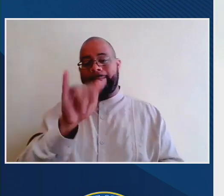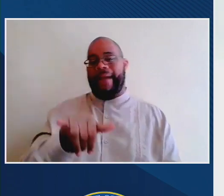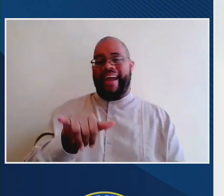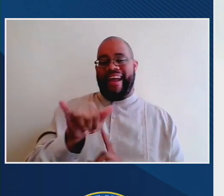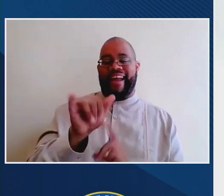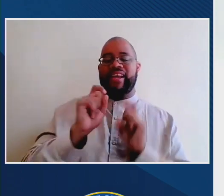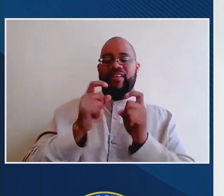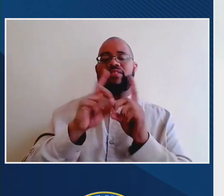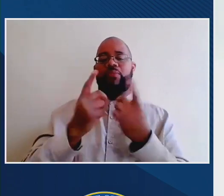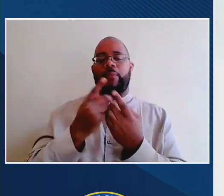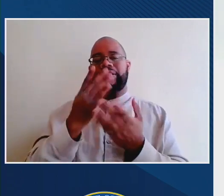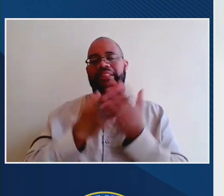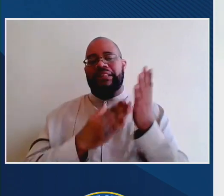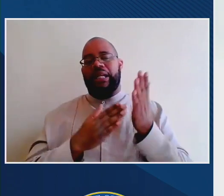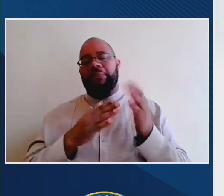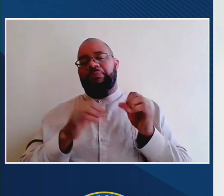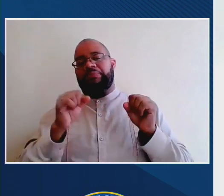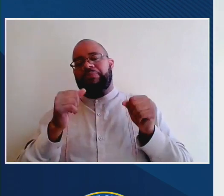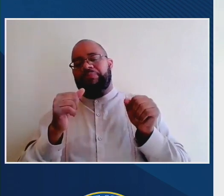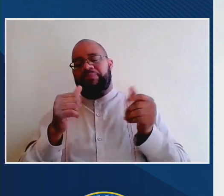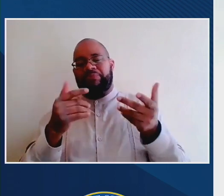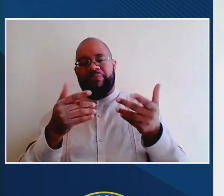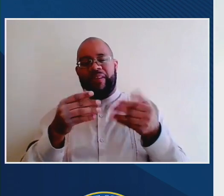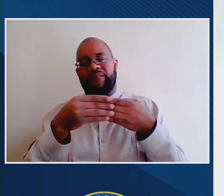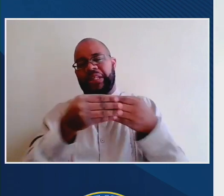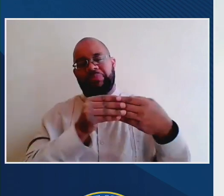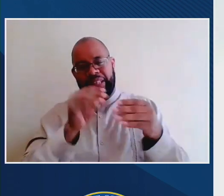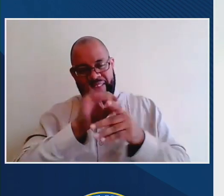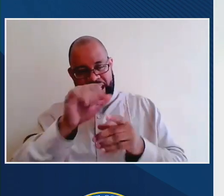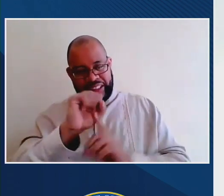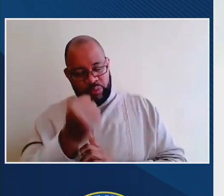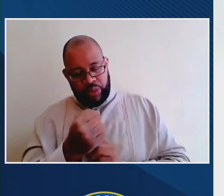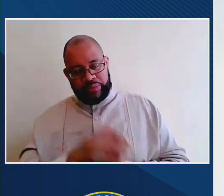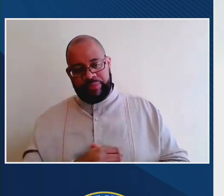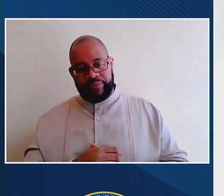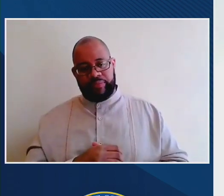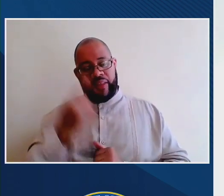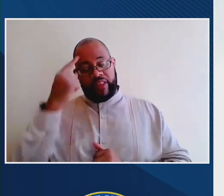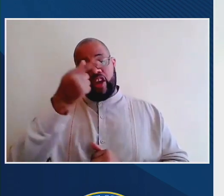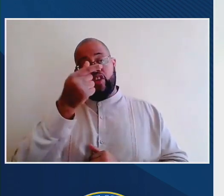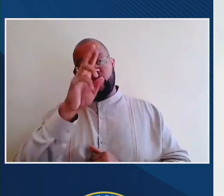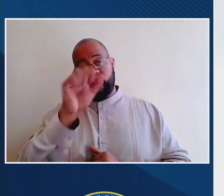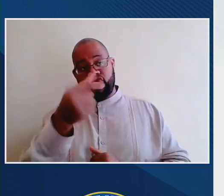discretion in these circumstances. I think Greg is right that the default